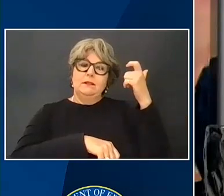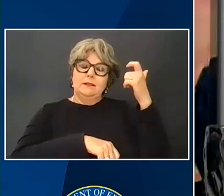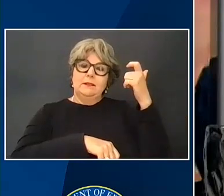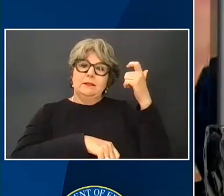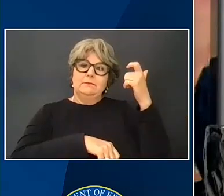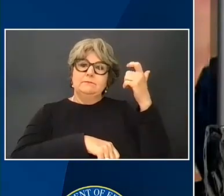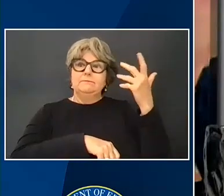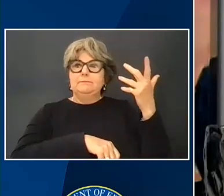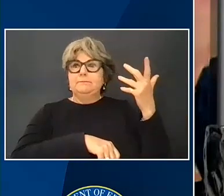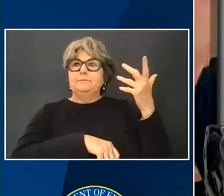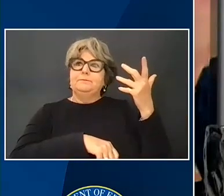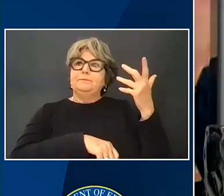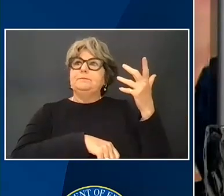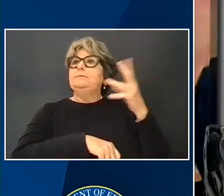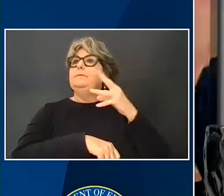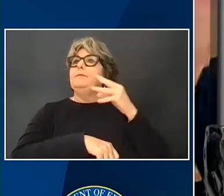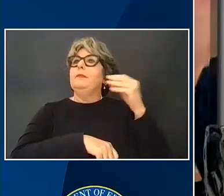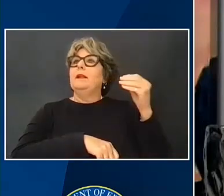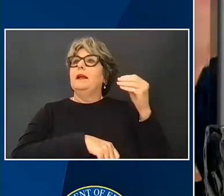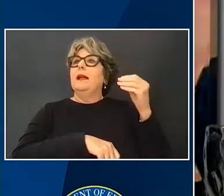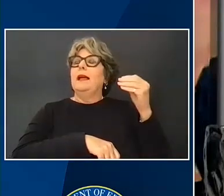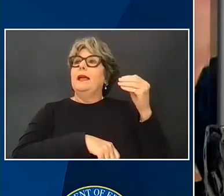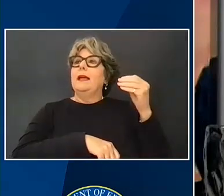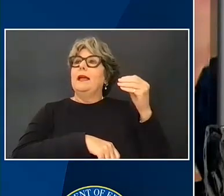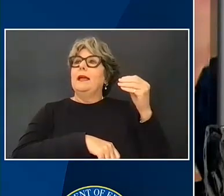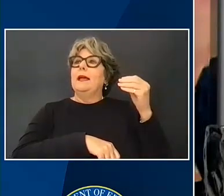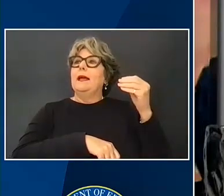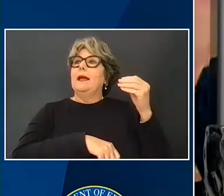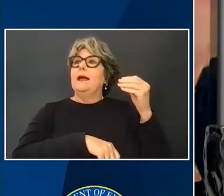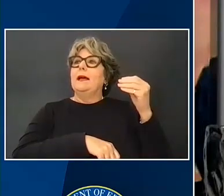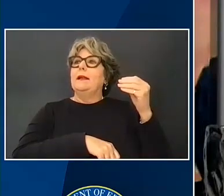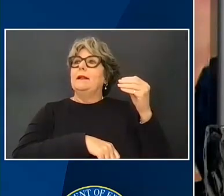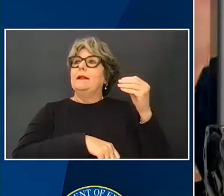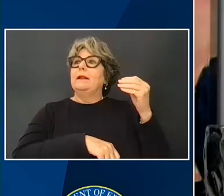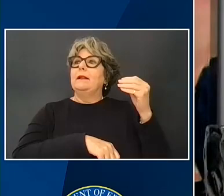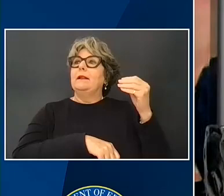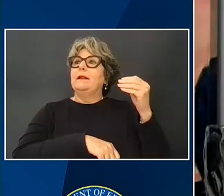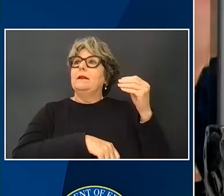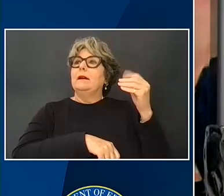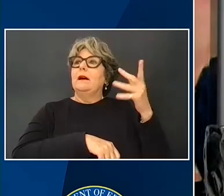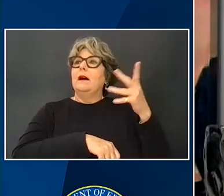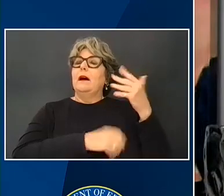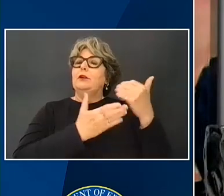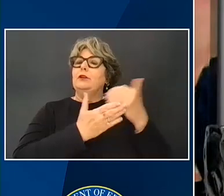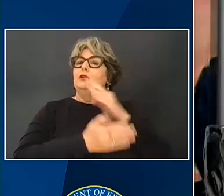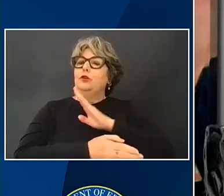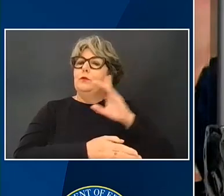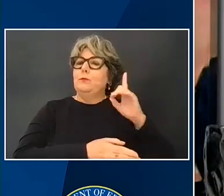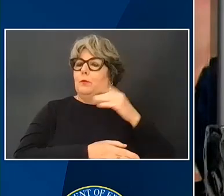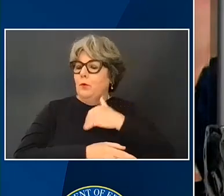add new board members who bring new expertise or, you know, you have a